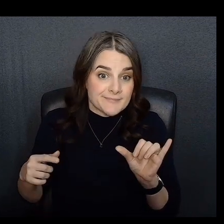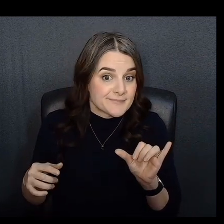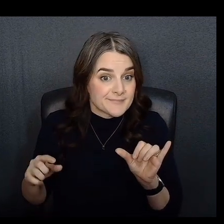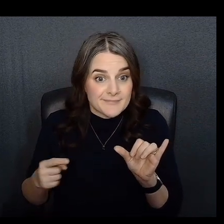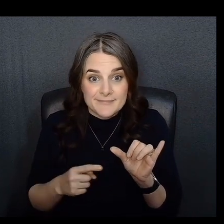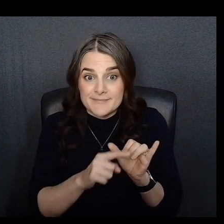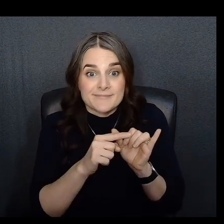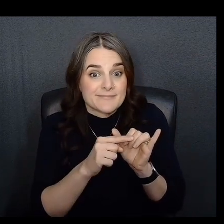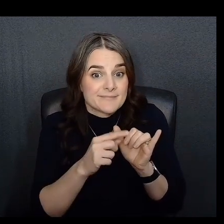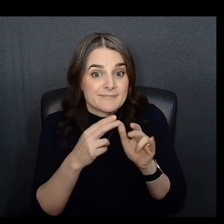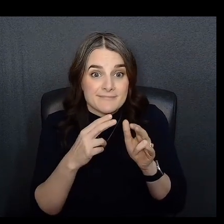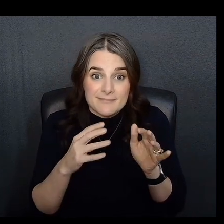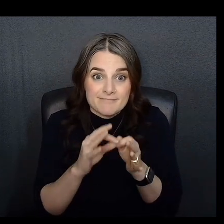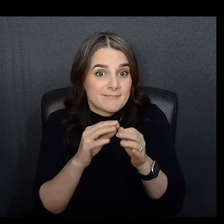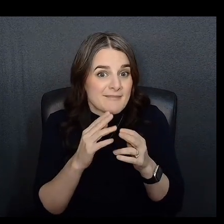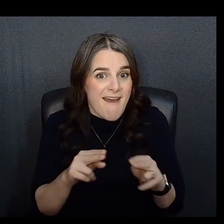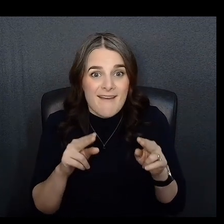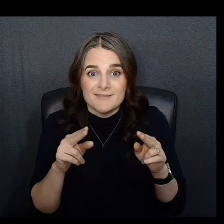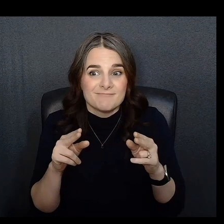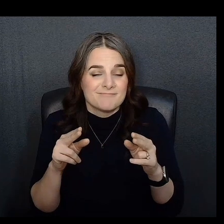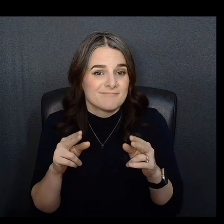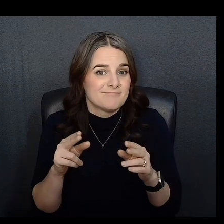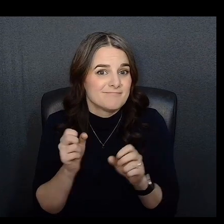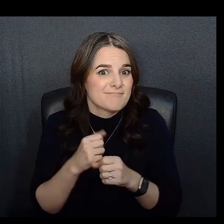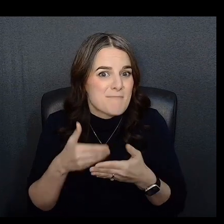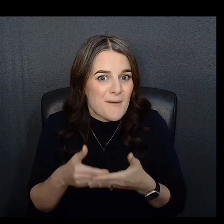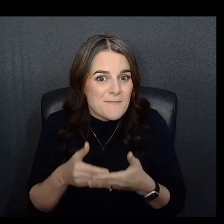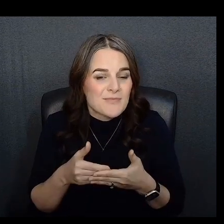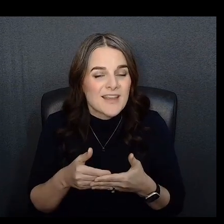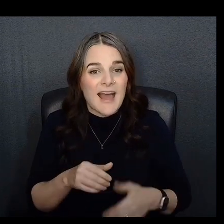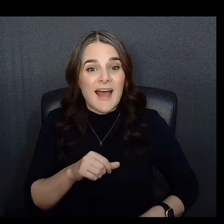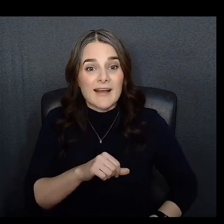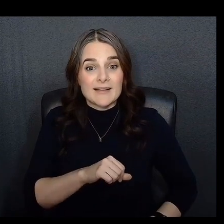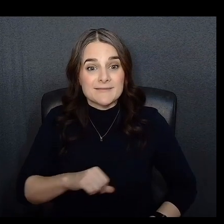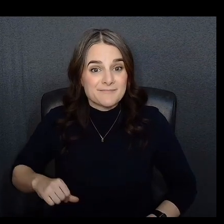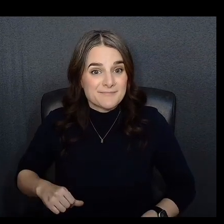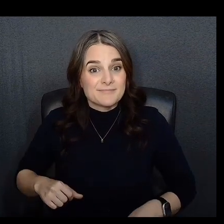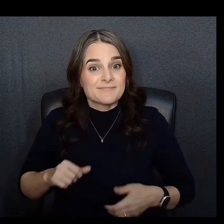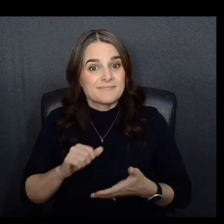with reproductive health here, like C-section, delivery, and birth, all kinds of different things.